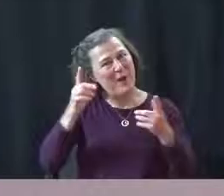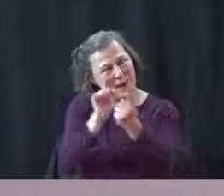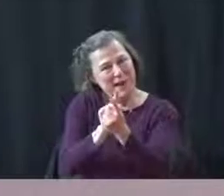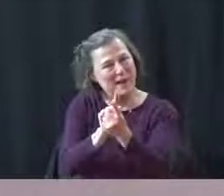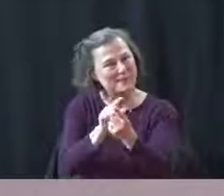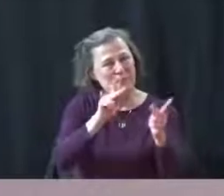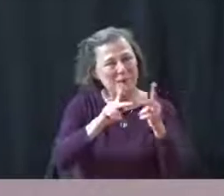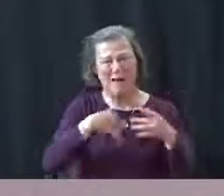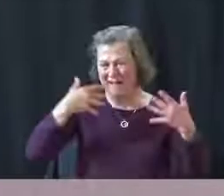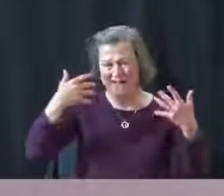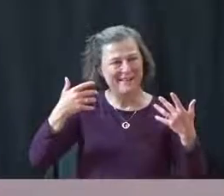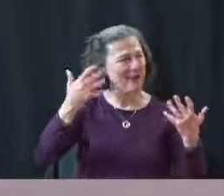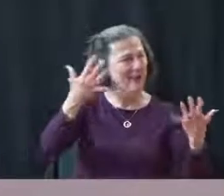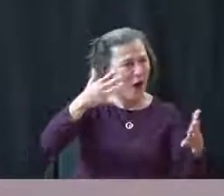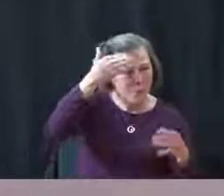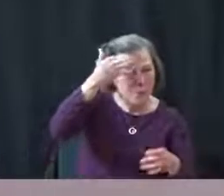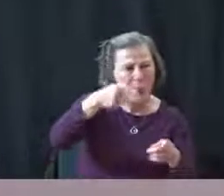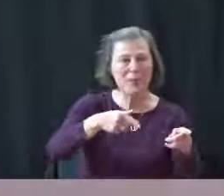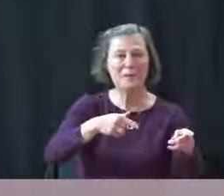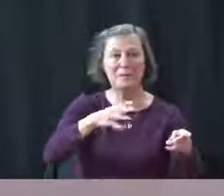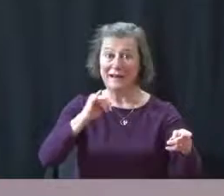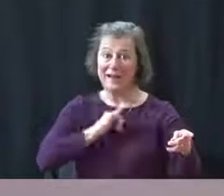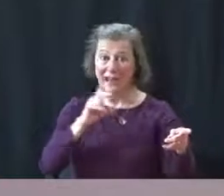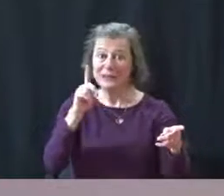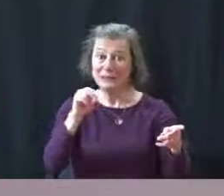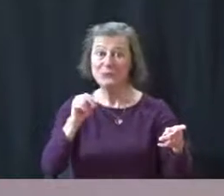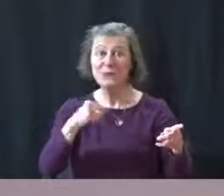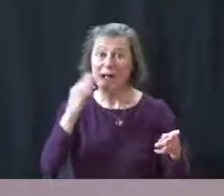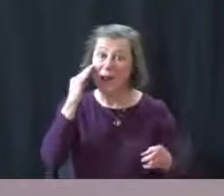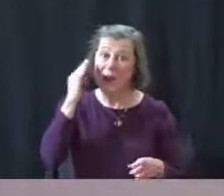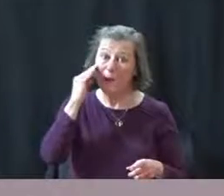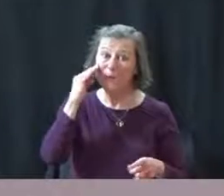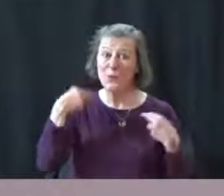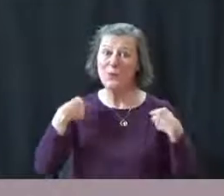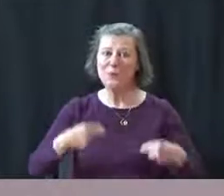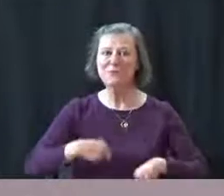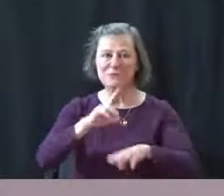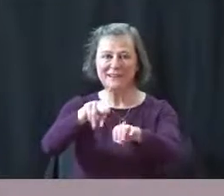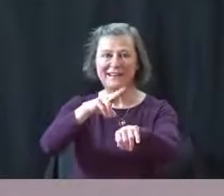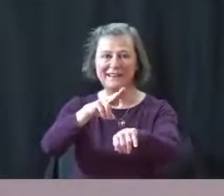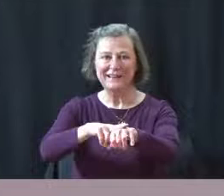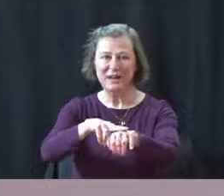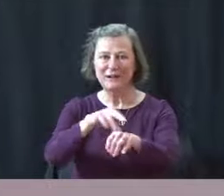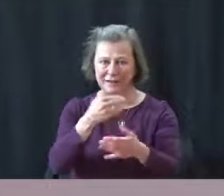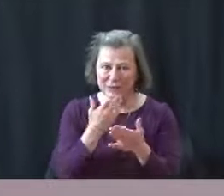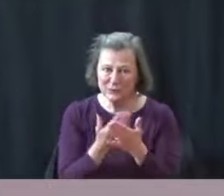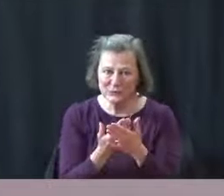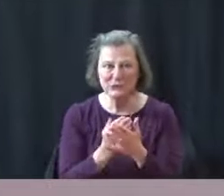I feel like I already know them and I do, I do I know human nature and it's good, and it's good.